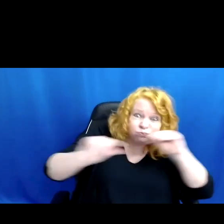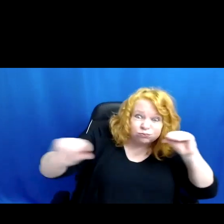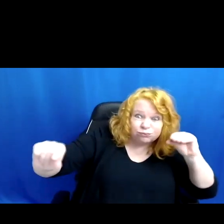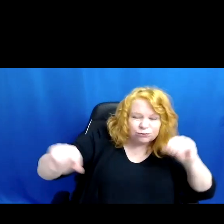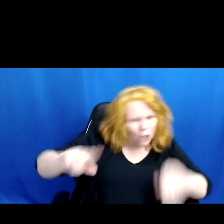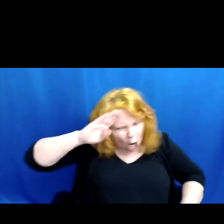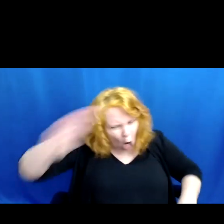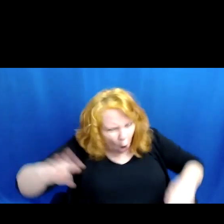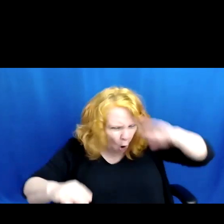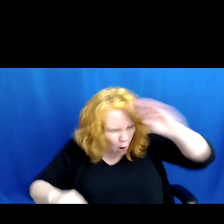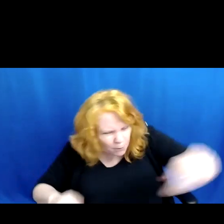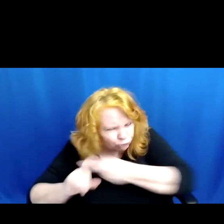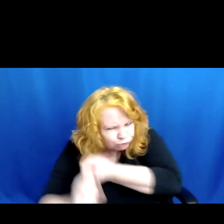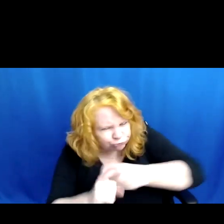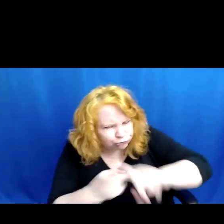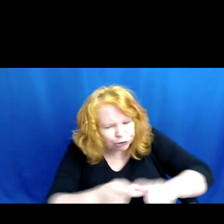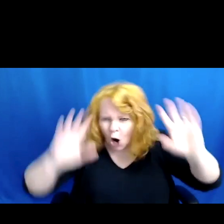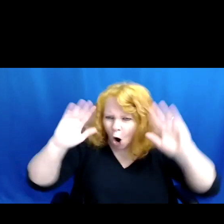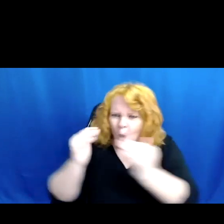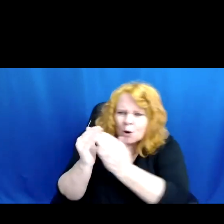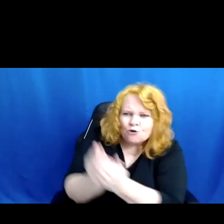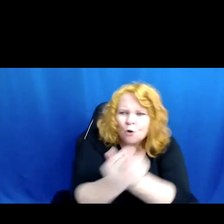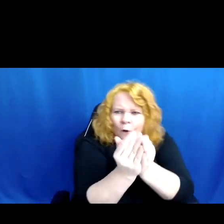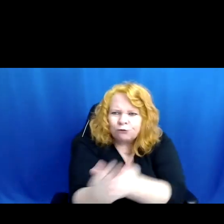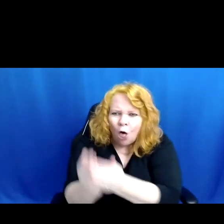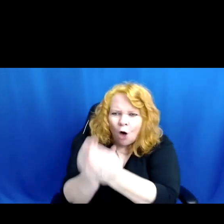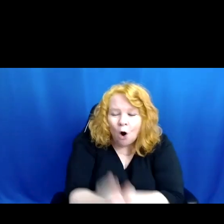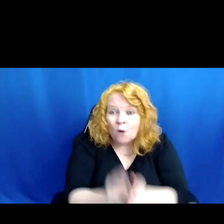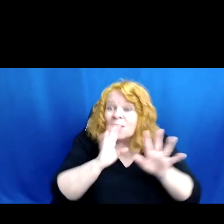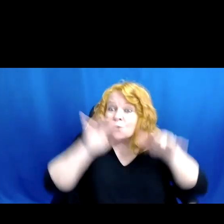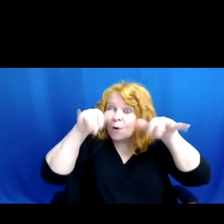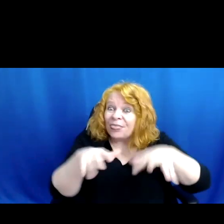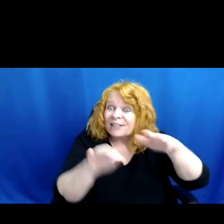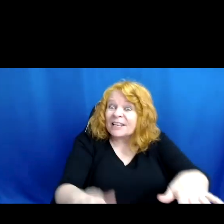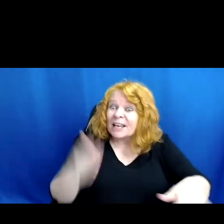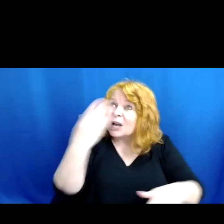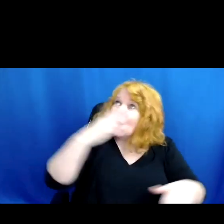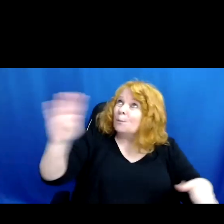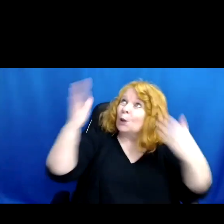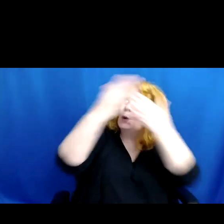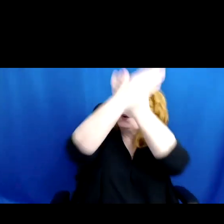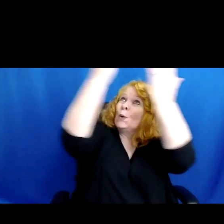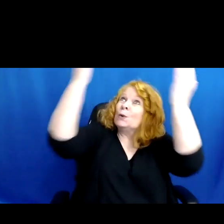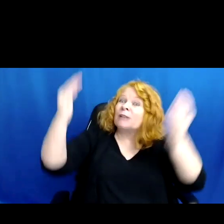We hope we float On the open seas Under the bright blue sky Sailing with the breeze